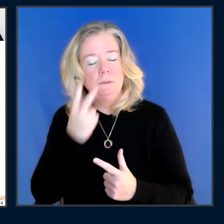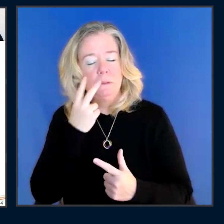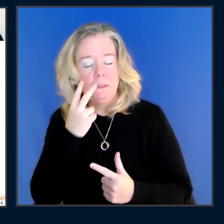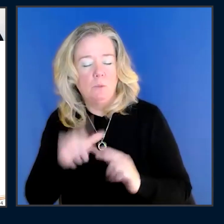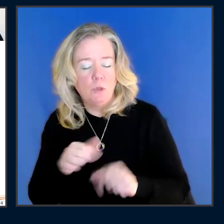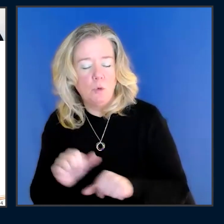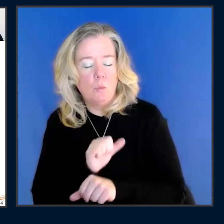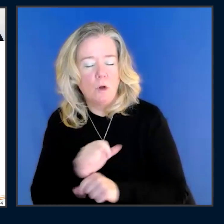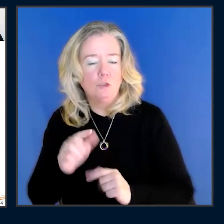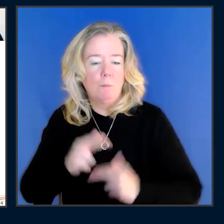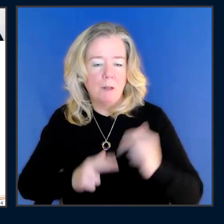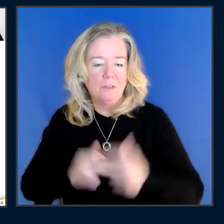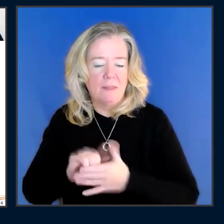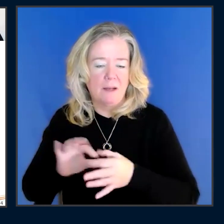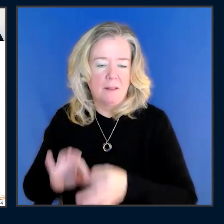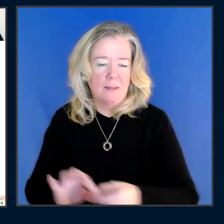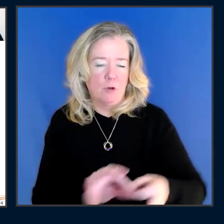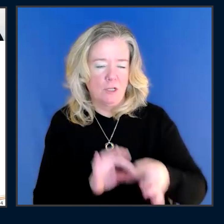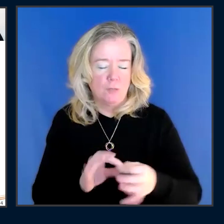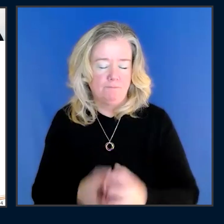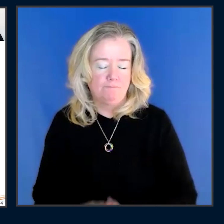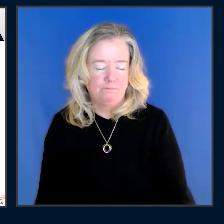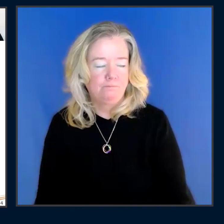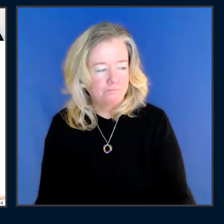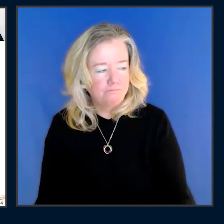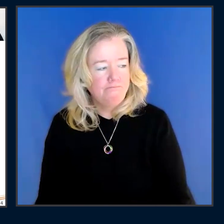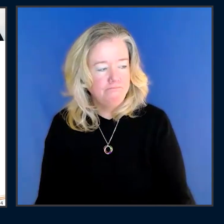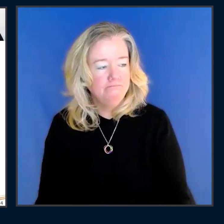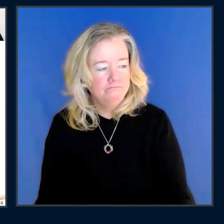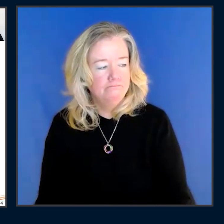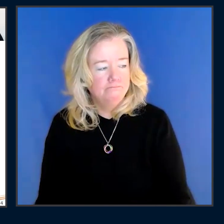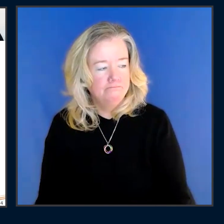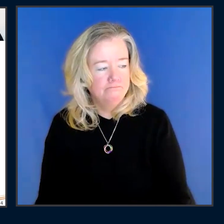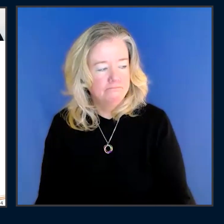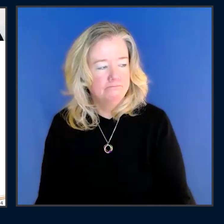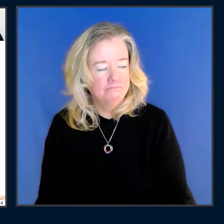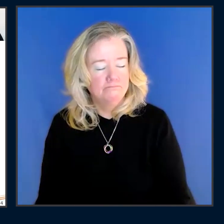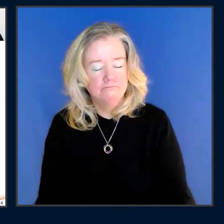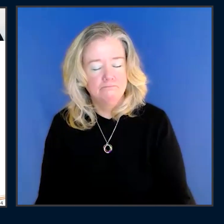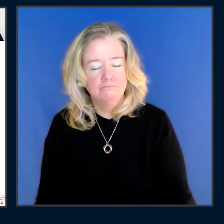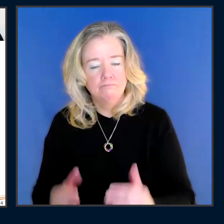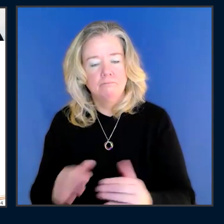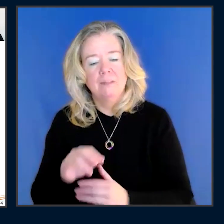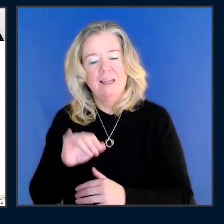that you can explore as you work to build collaboration. We also know that inservices